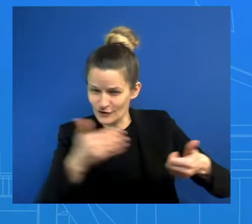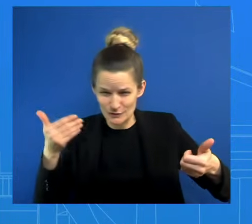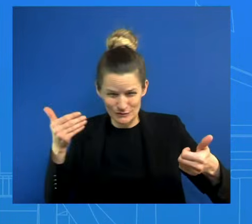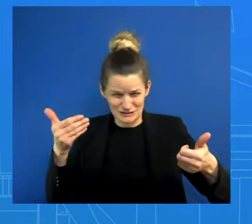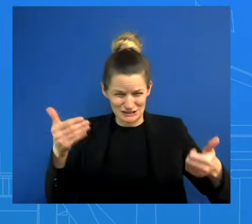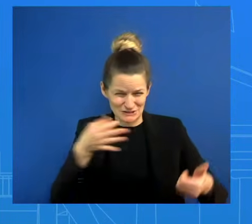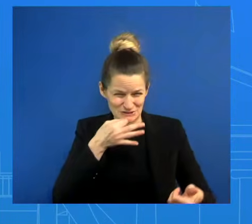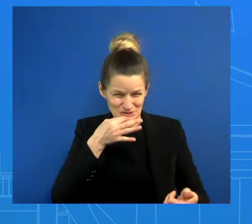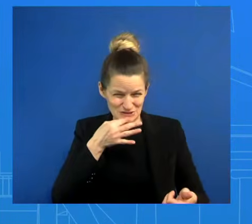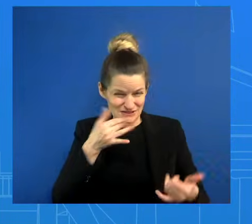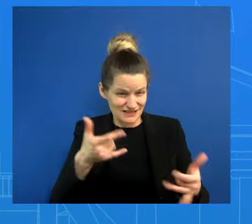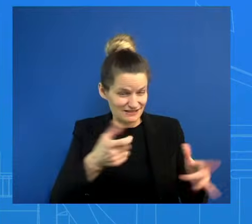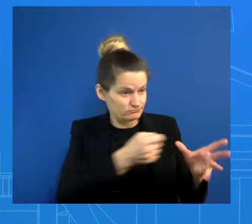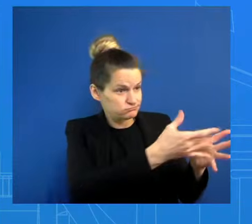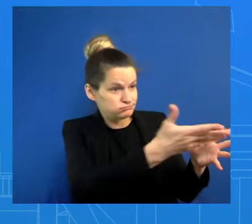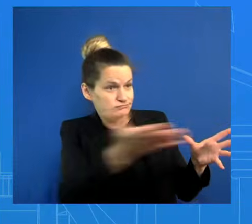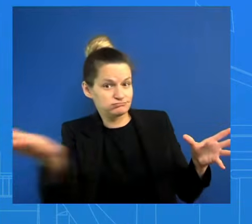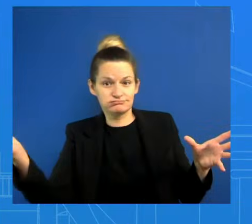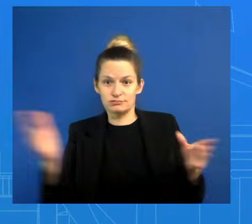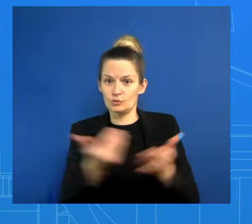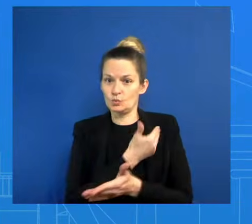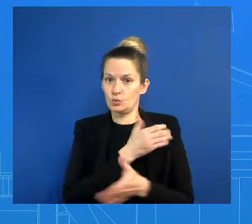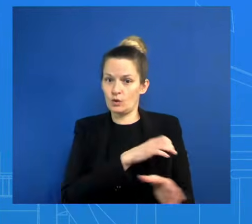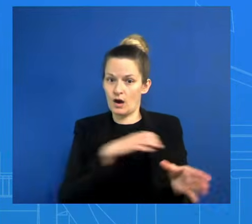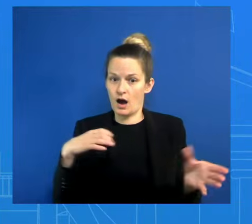I don't have anything more to share. But, again, remember, this is an 80 --